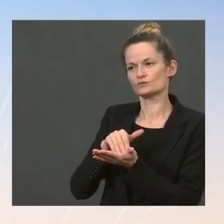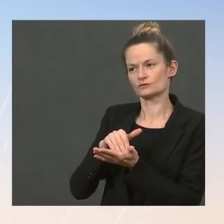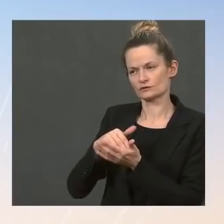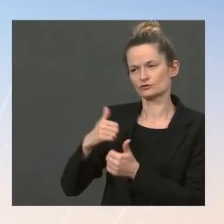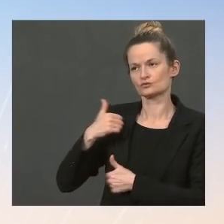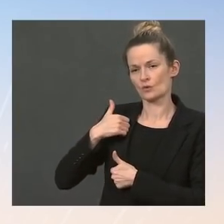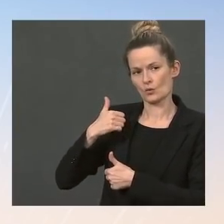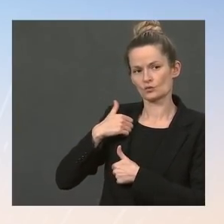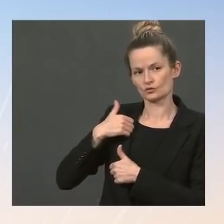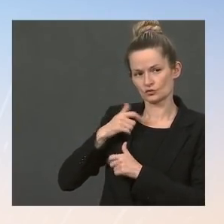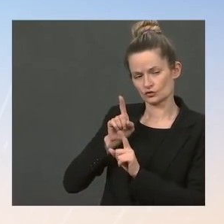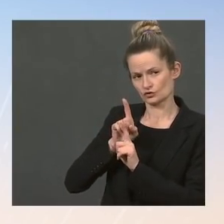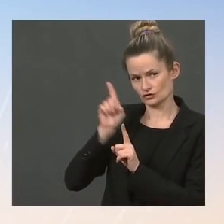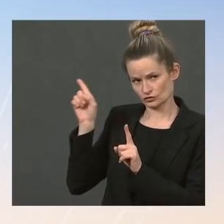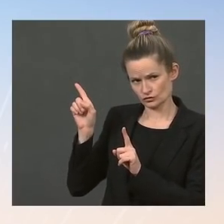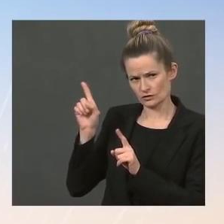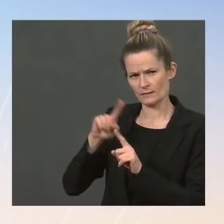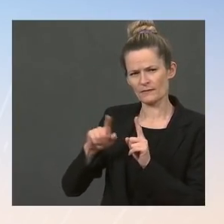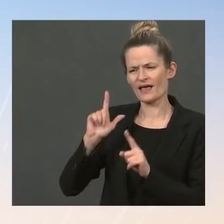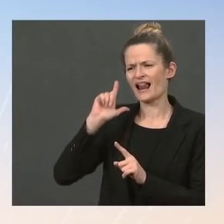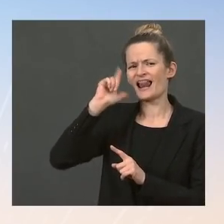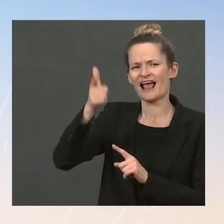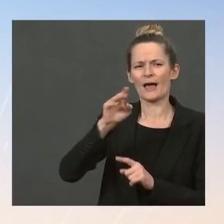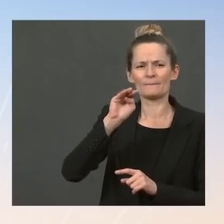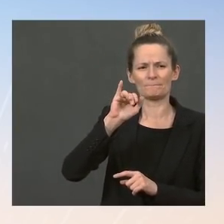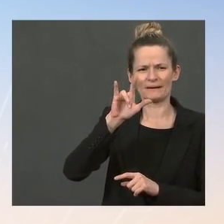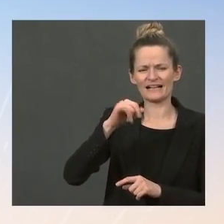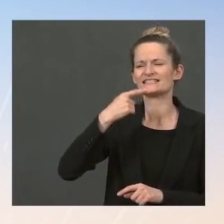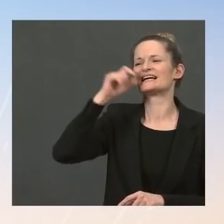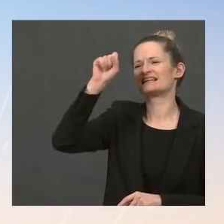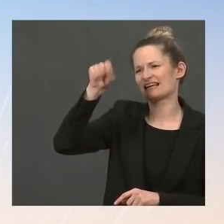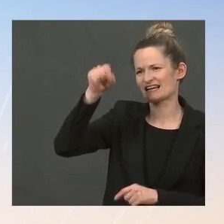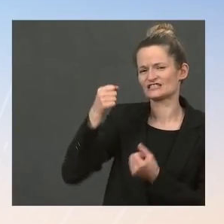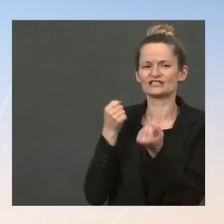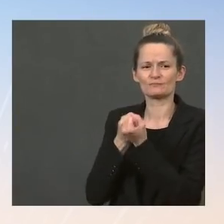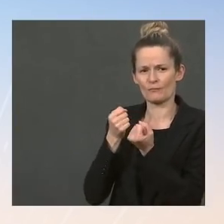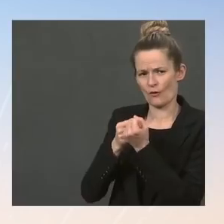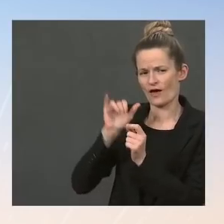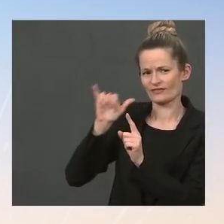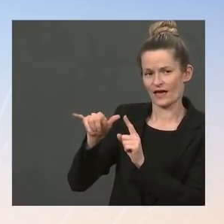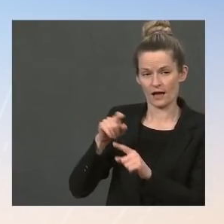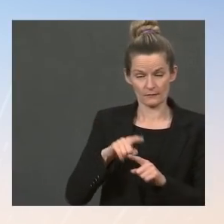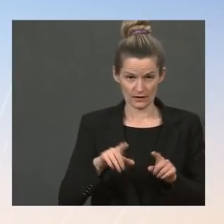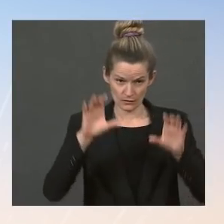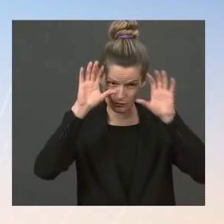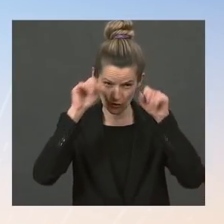Was the President's answer in that interview an honest answer? Ms. Psaki: First of all,